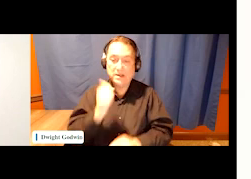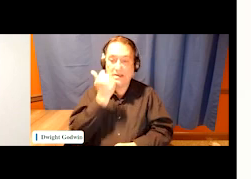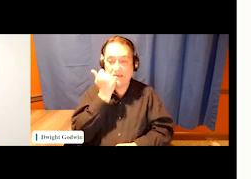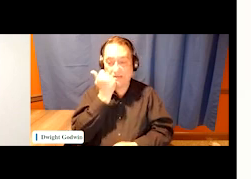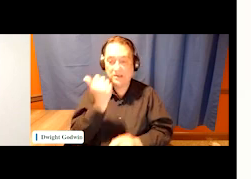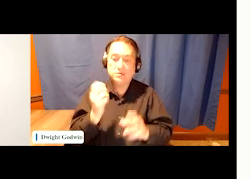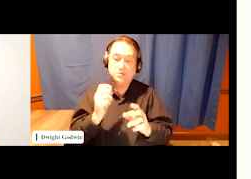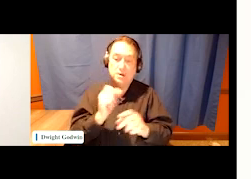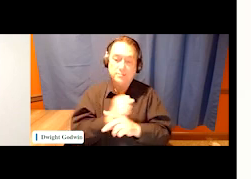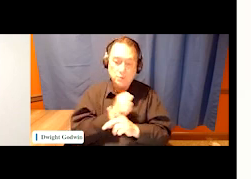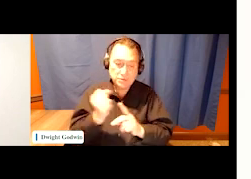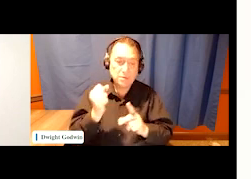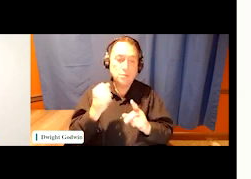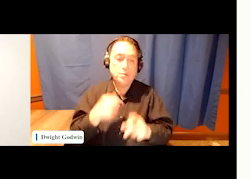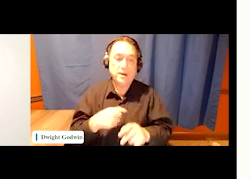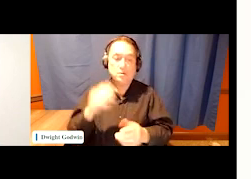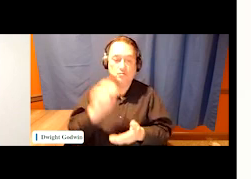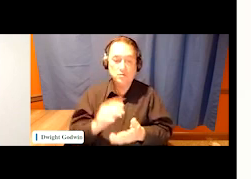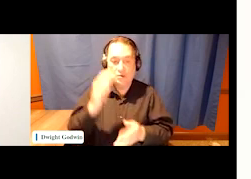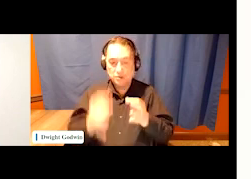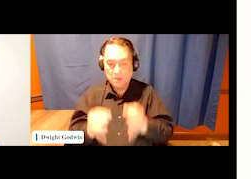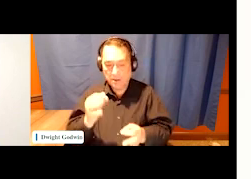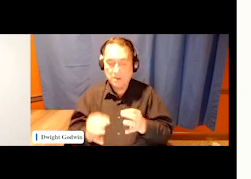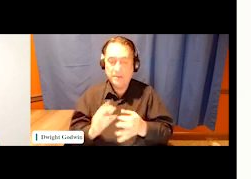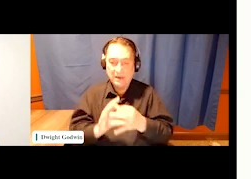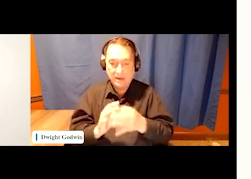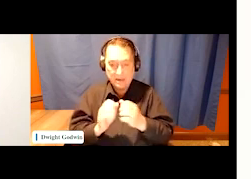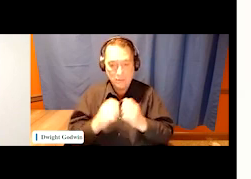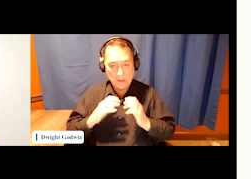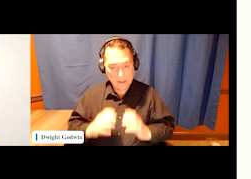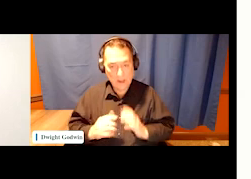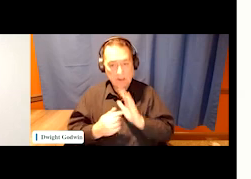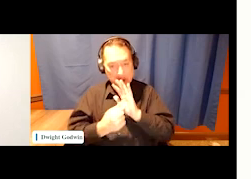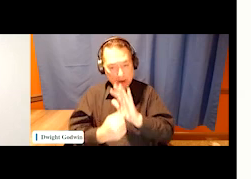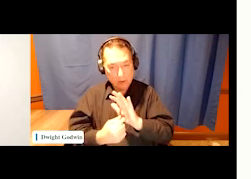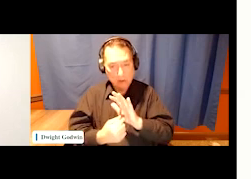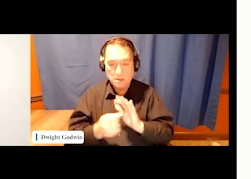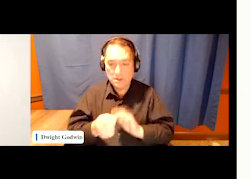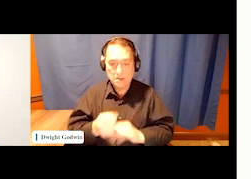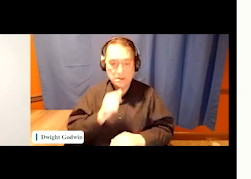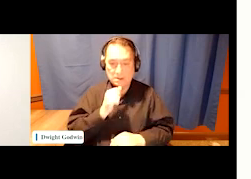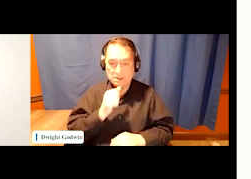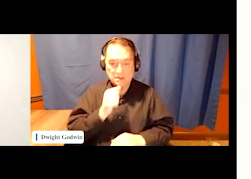And we reduce judgment by connecting with our clients and showing them that this is not a hierarchy relationship.